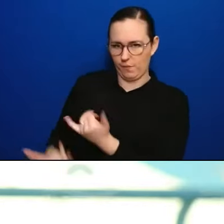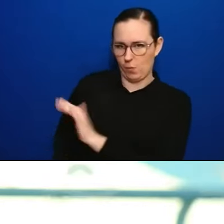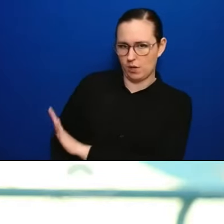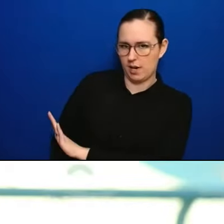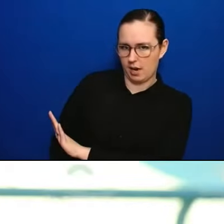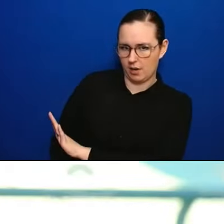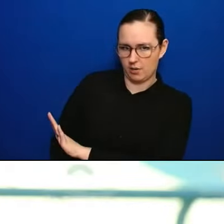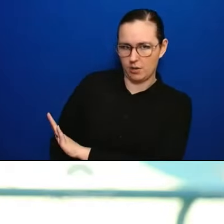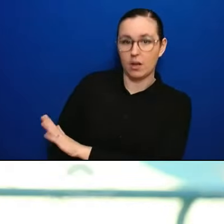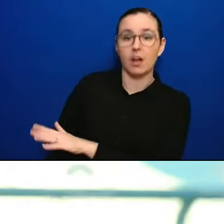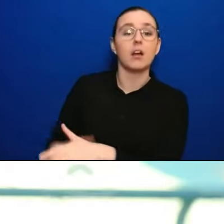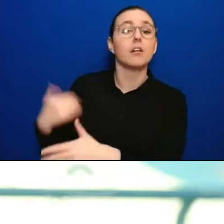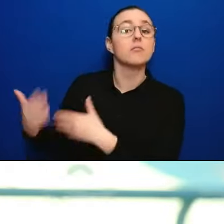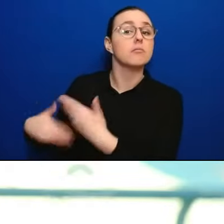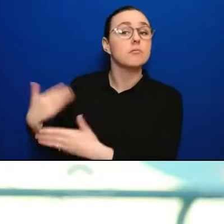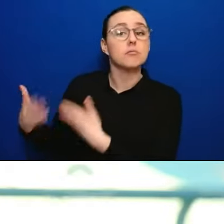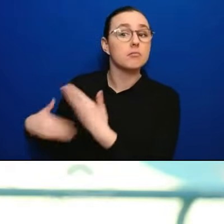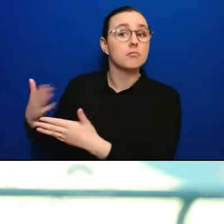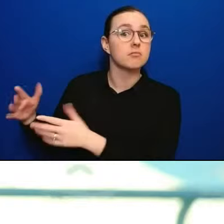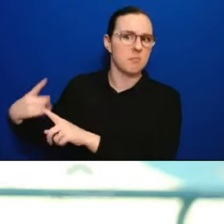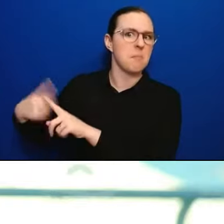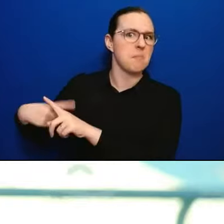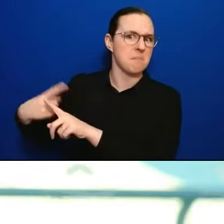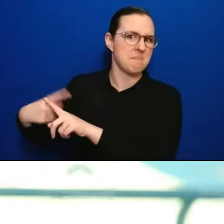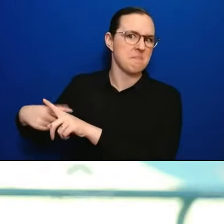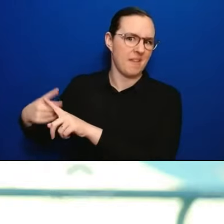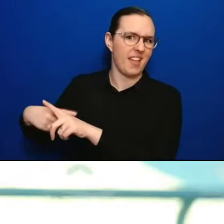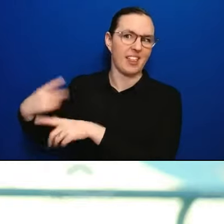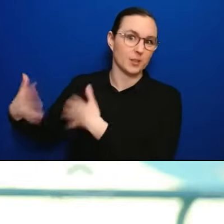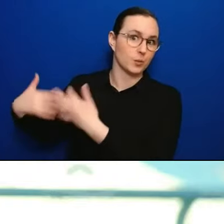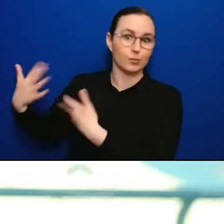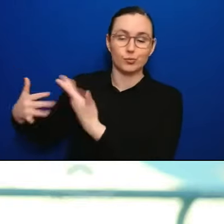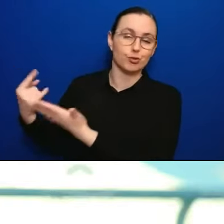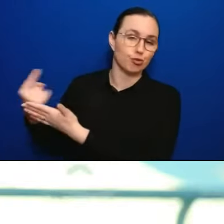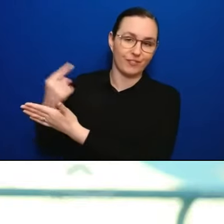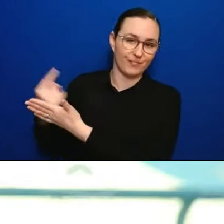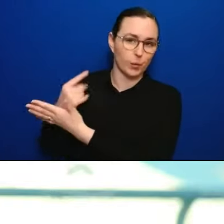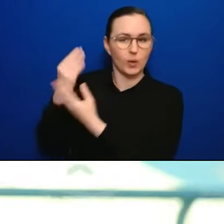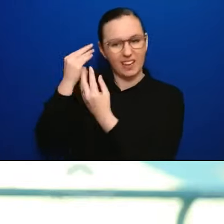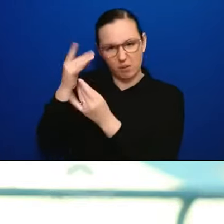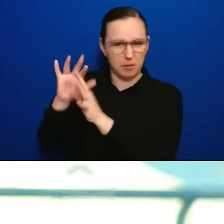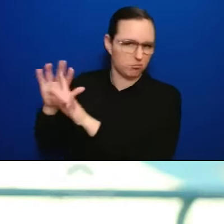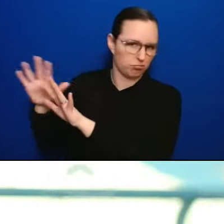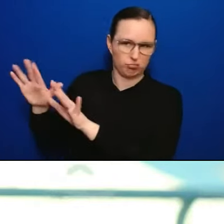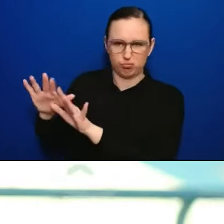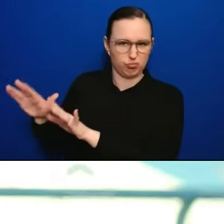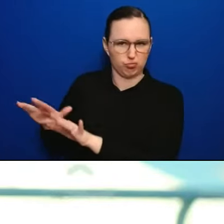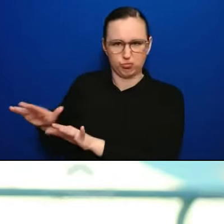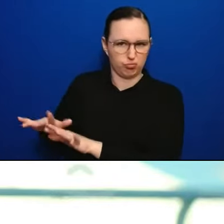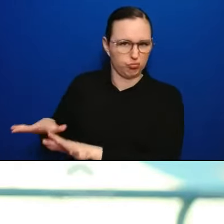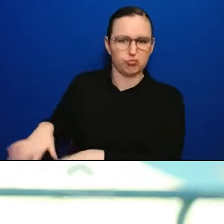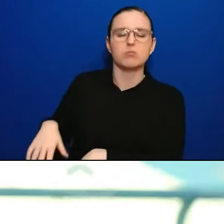first two doses. And then by the time we have the opportunity, as we have